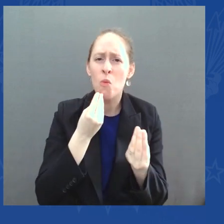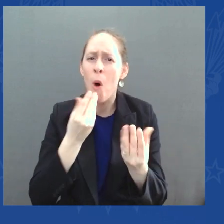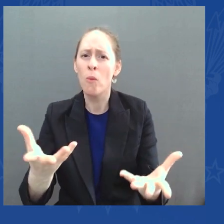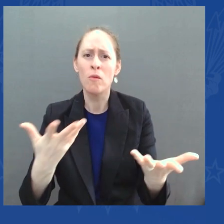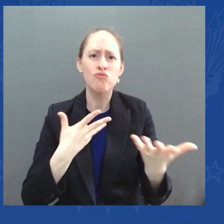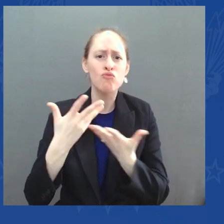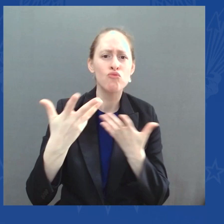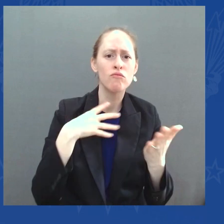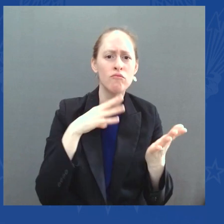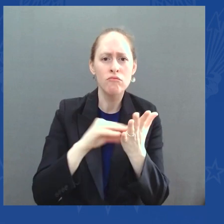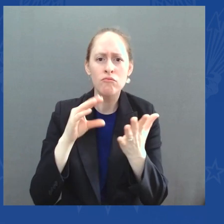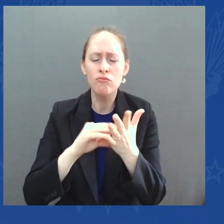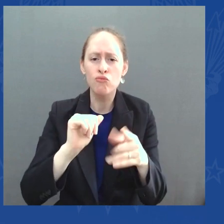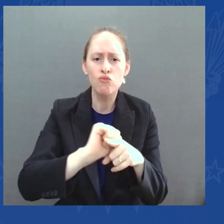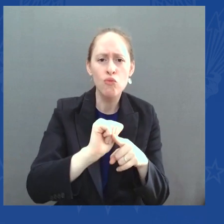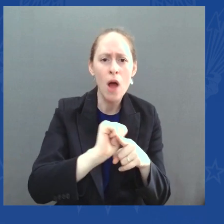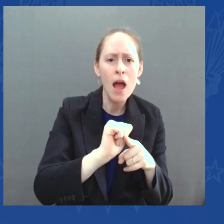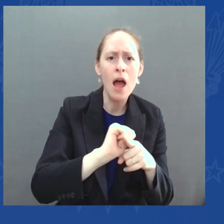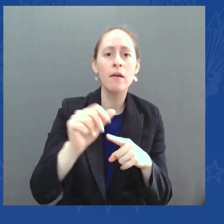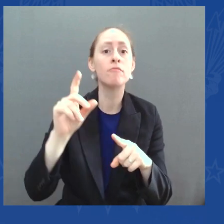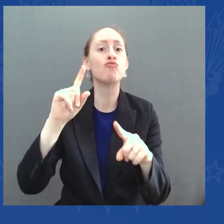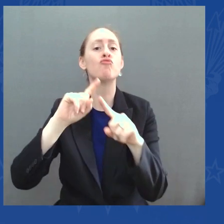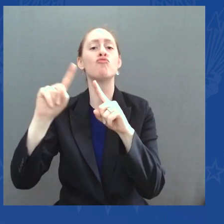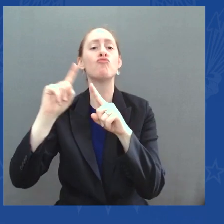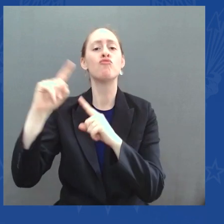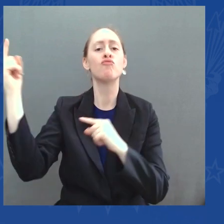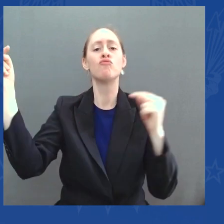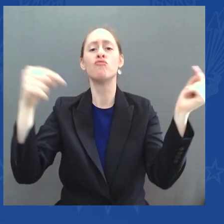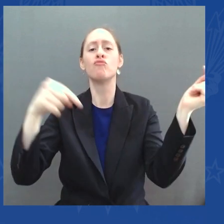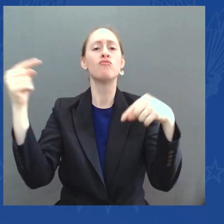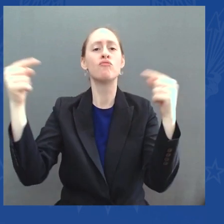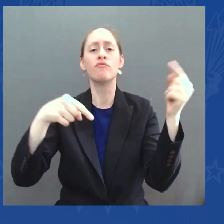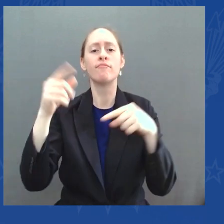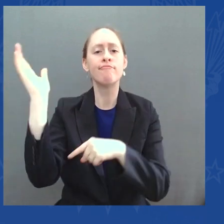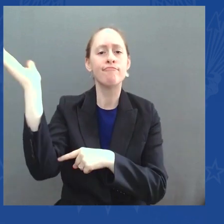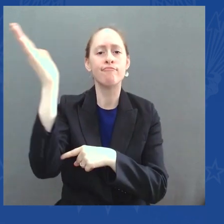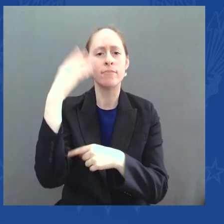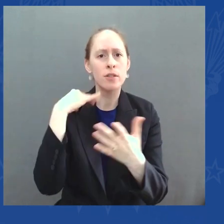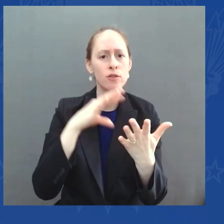and if I stuck out from day one with their core family value